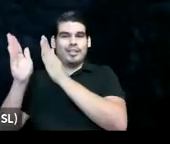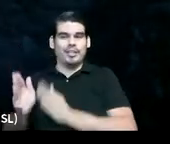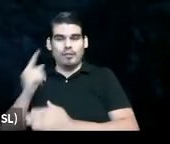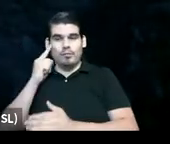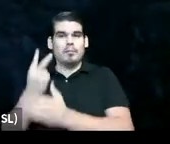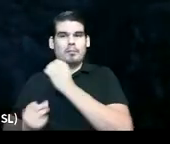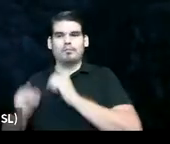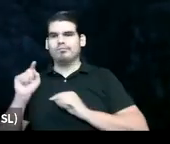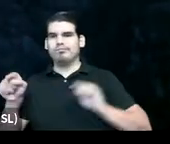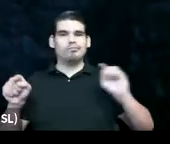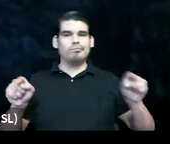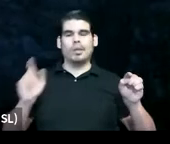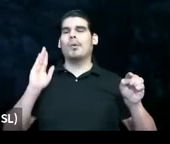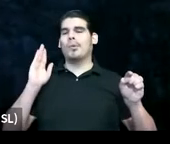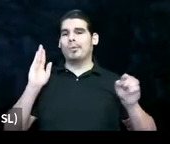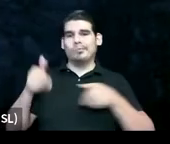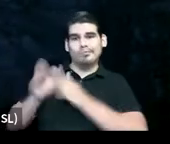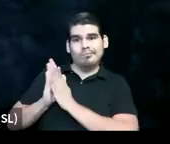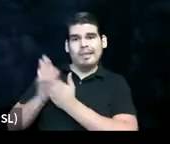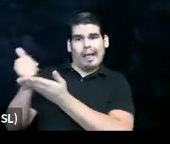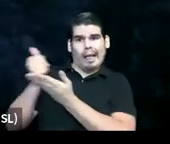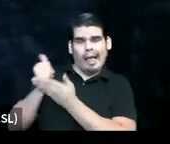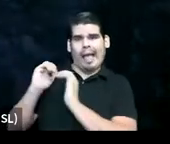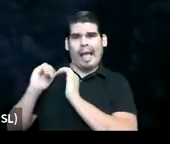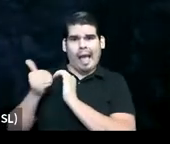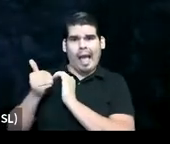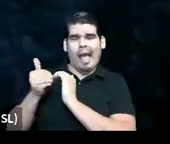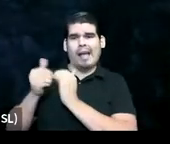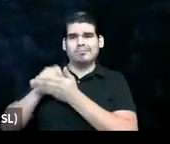feel free to share them and then you can either have your discussion leader or you